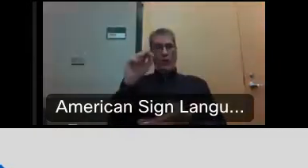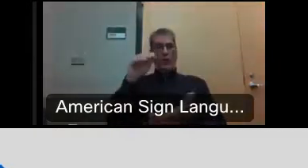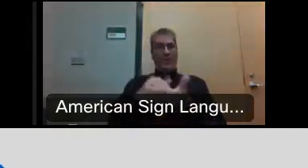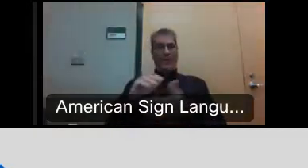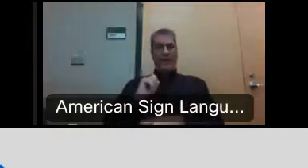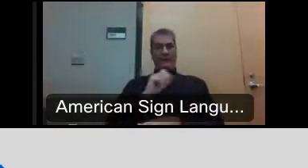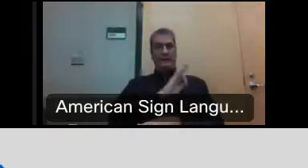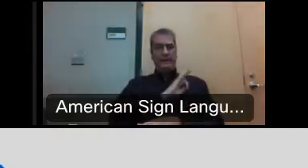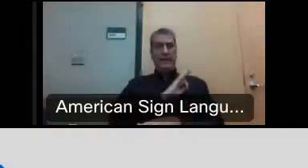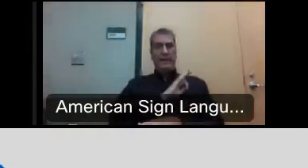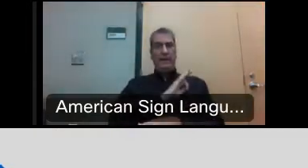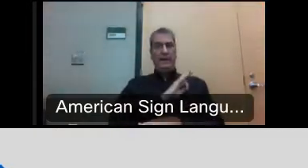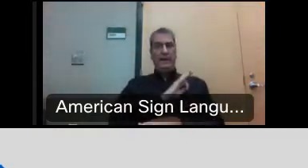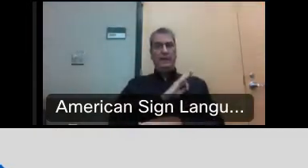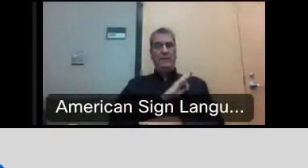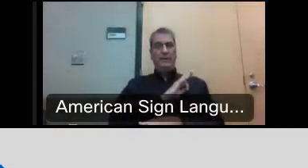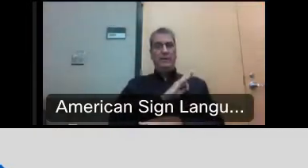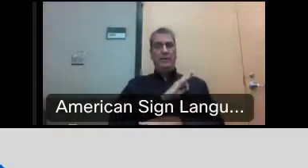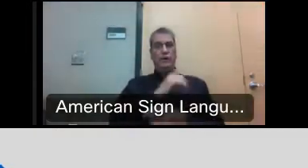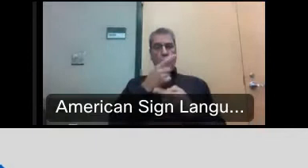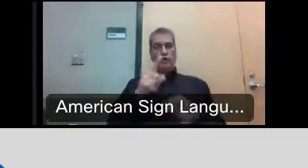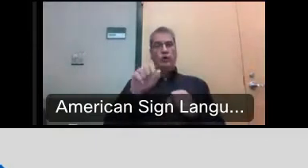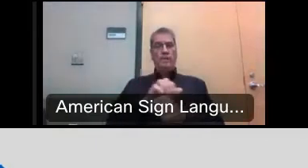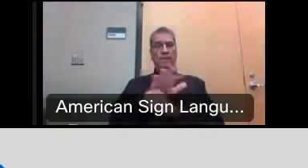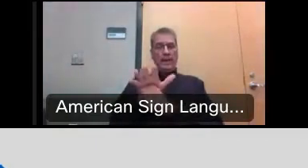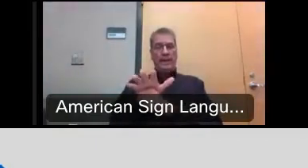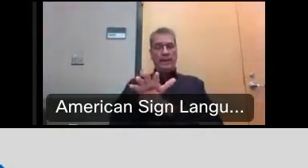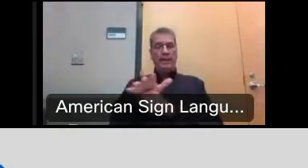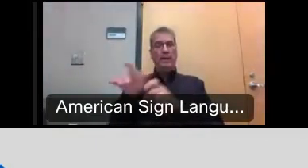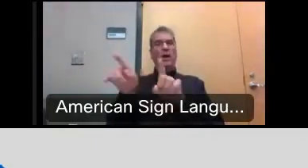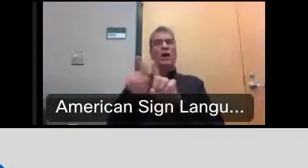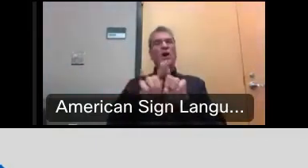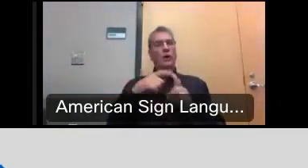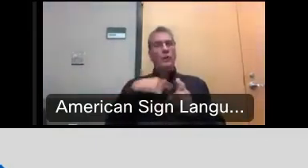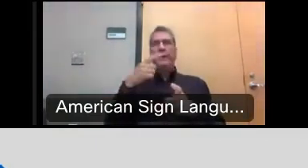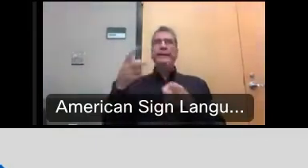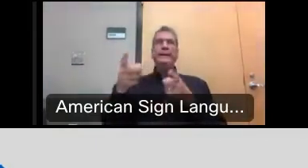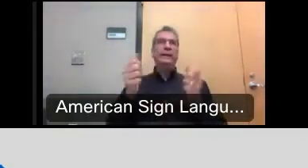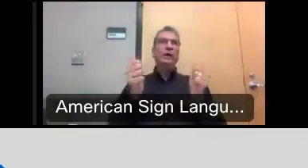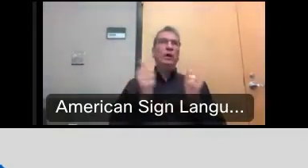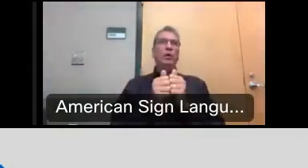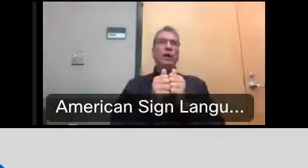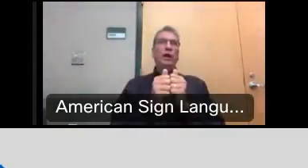the period of the pandemic. We also had to deal with, uh, durable medical equipment and